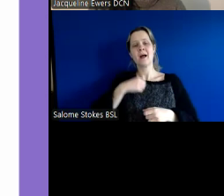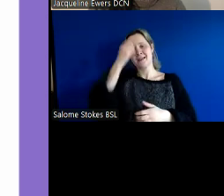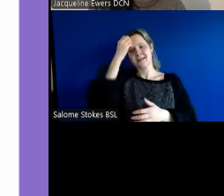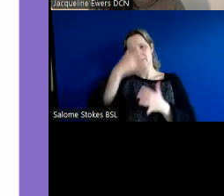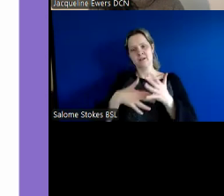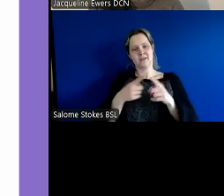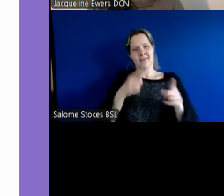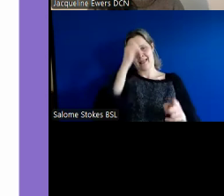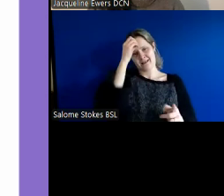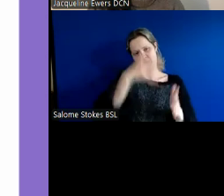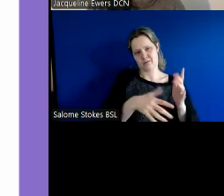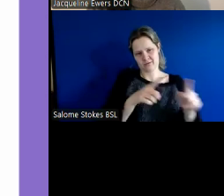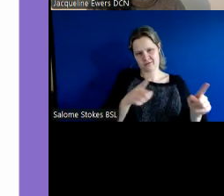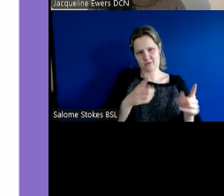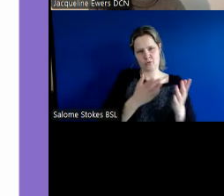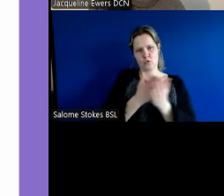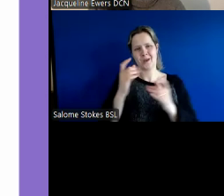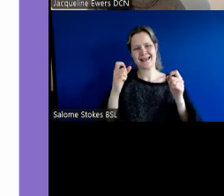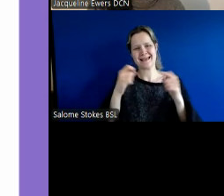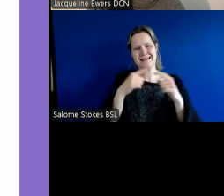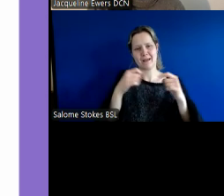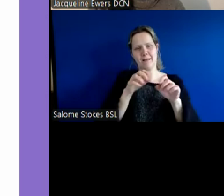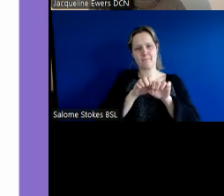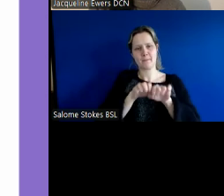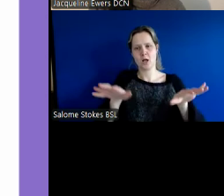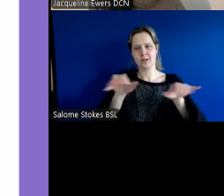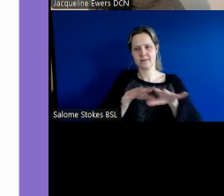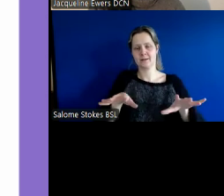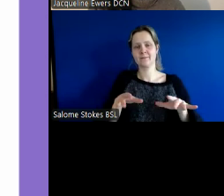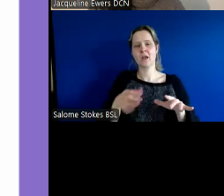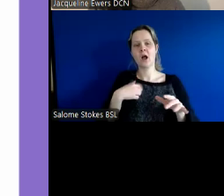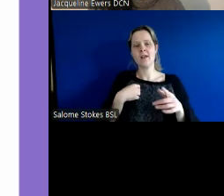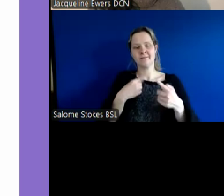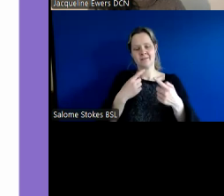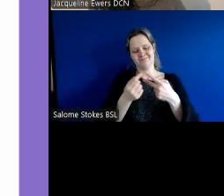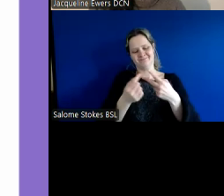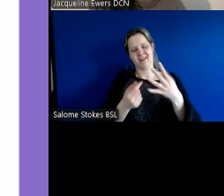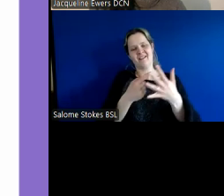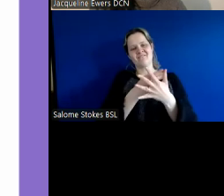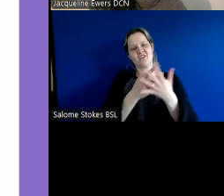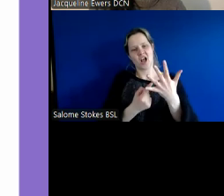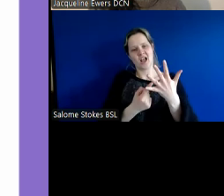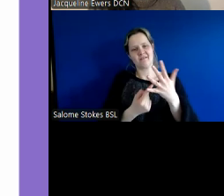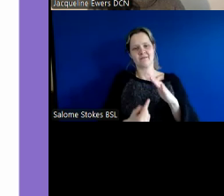I've picked out the top five email marketing challenges and opportunities for people to focus on.